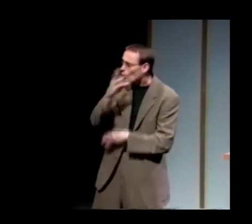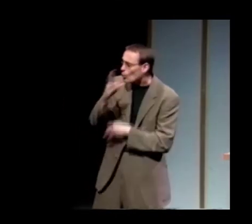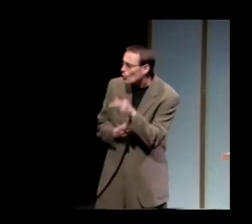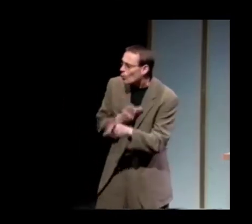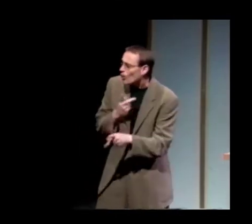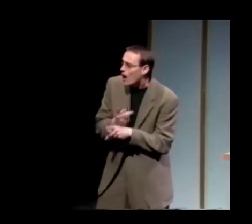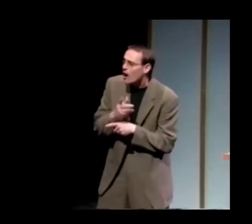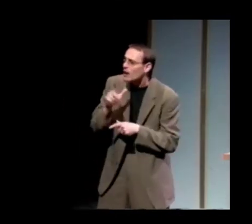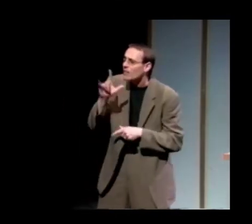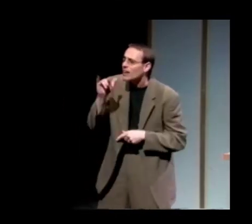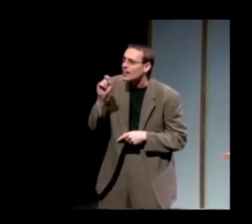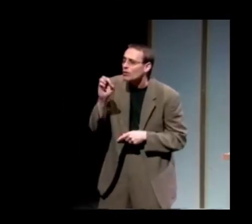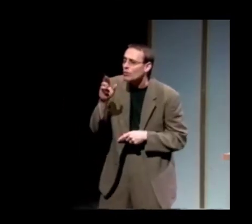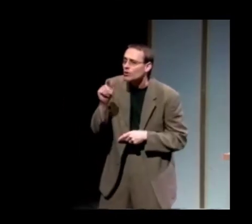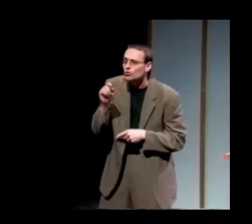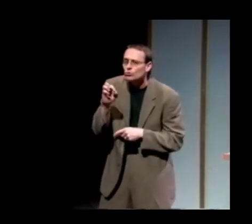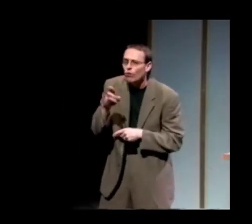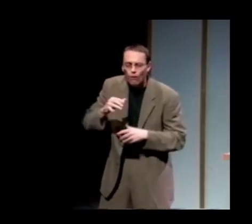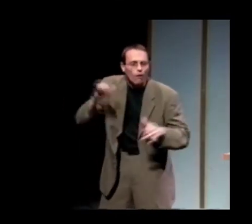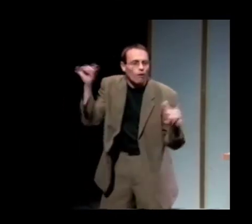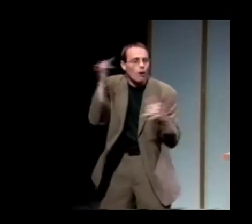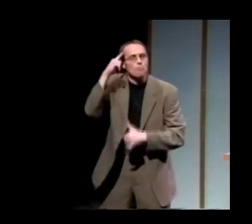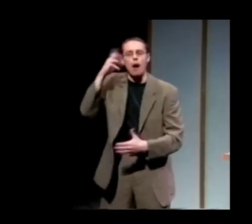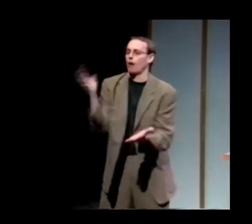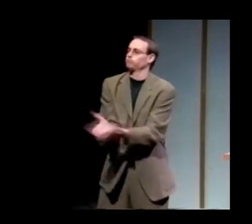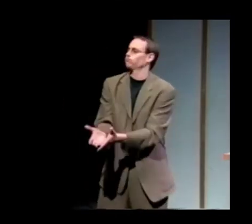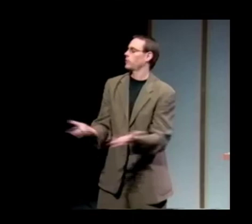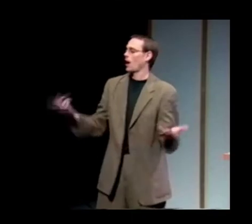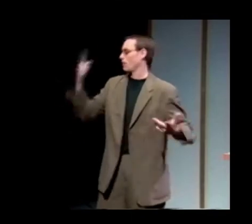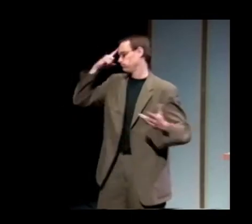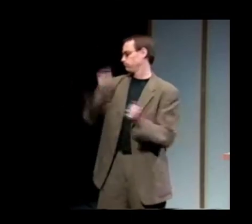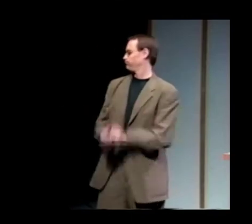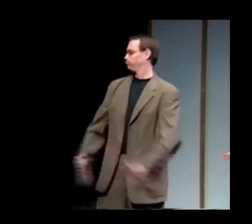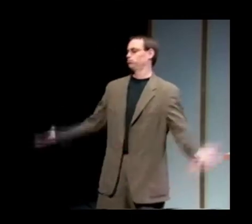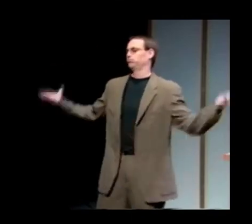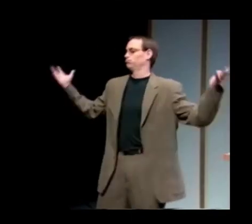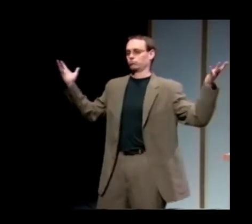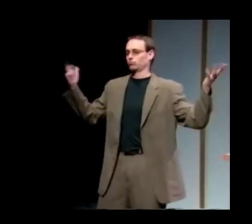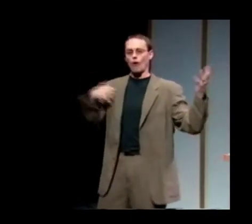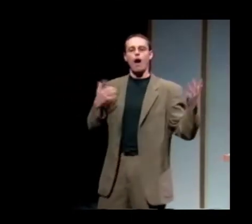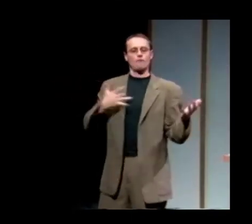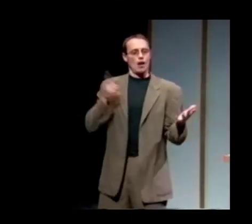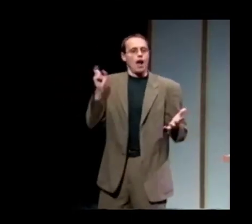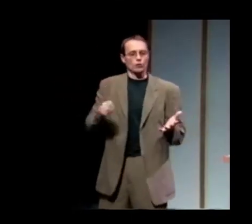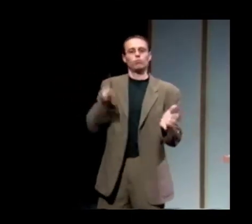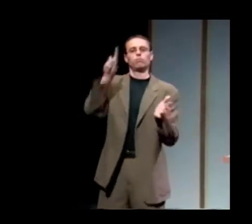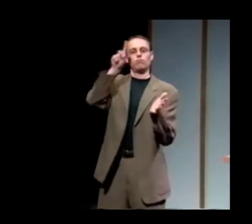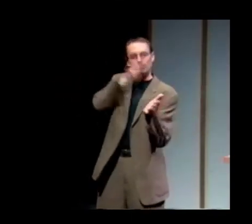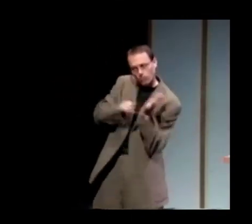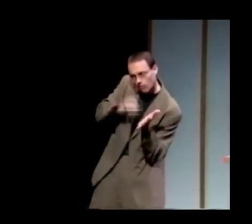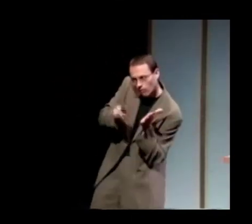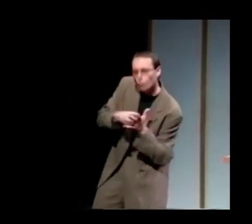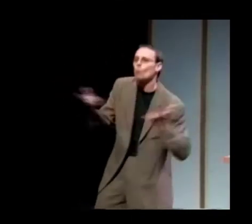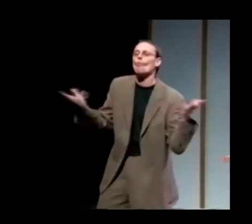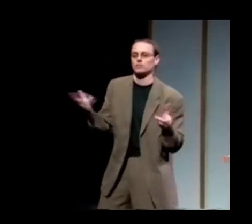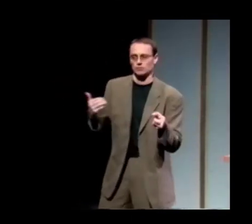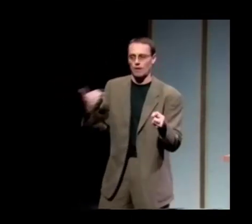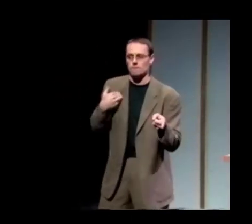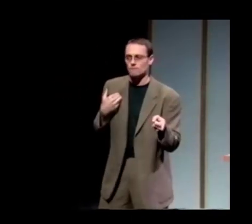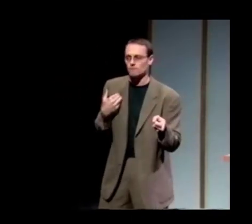THEY DIDN'T TEACH ME ABOUT DEAF LITERATURE. THAT WAS A NEW WORLD FOR ME. I FELT LIKE I HAD TO GET INTO THAT.